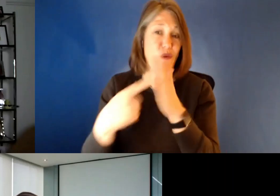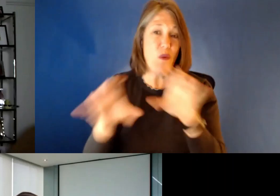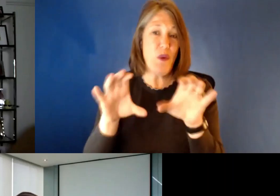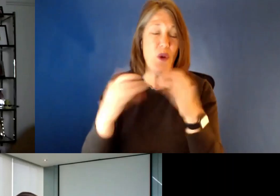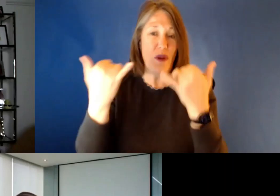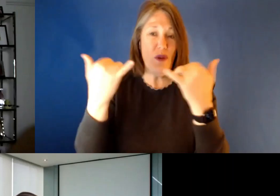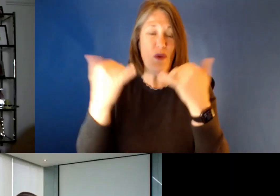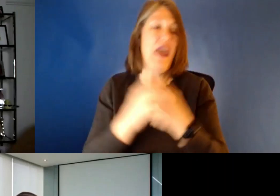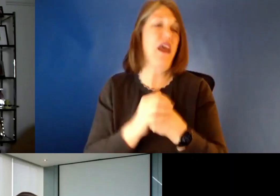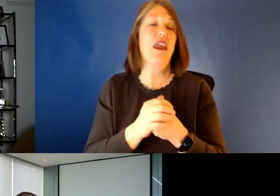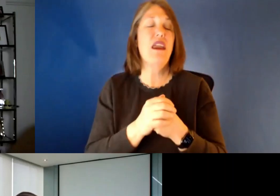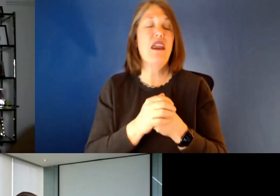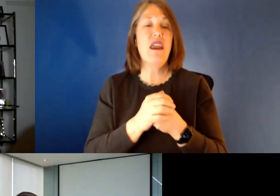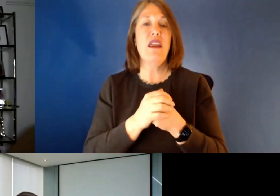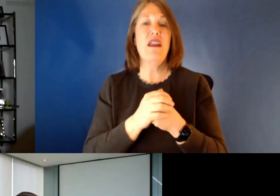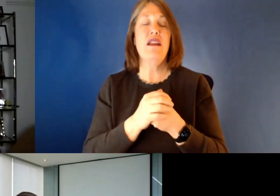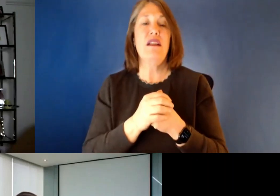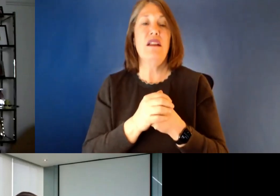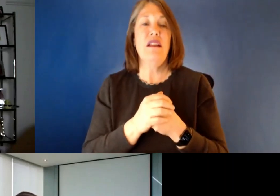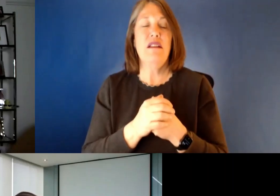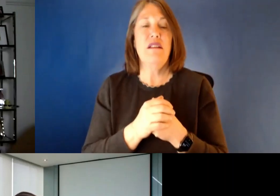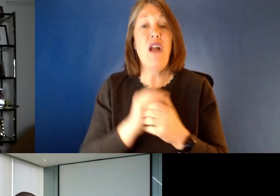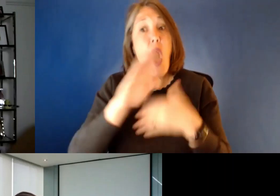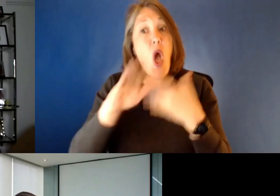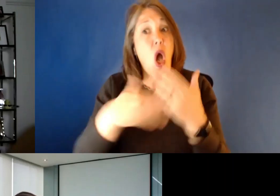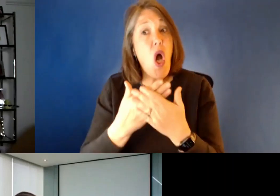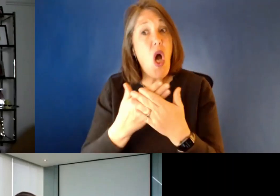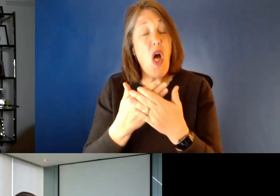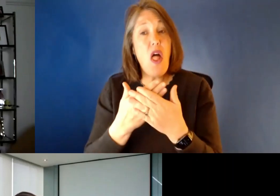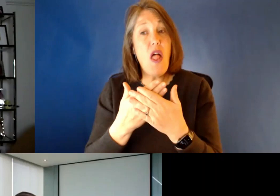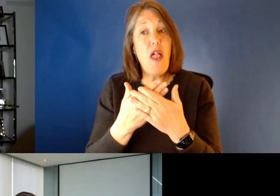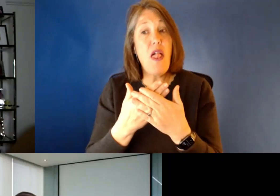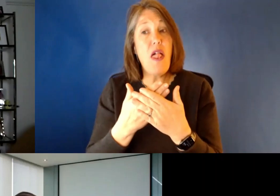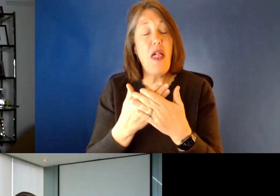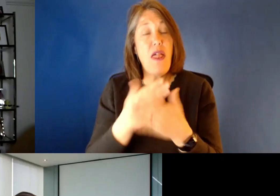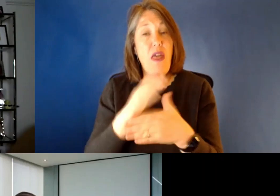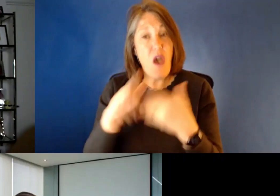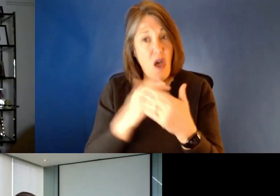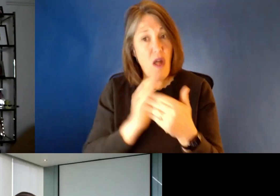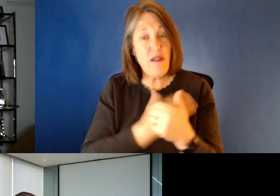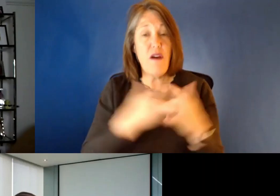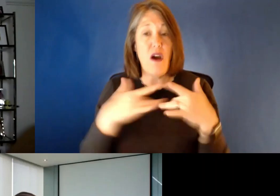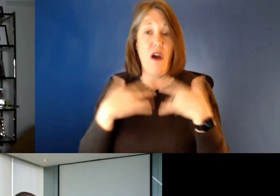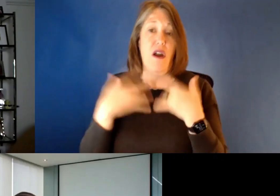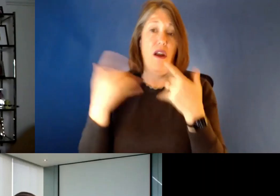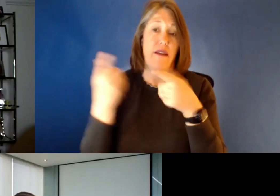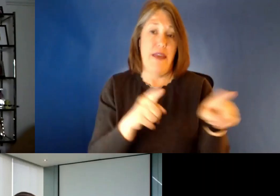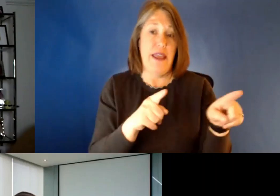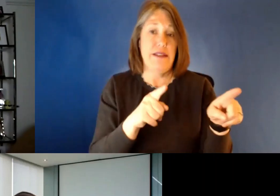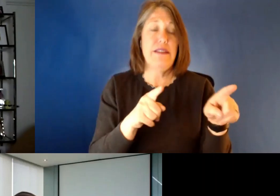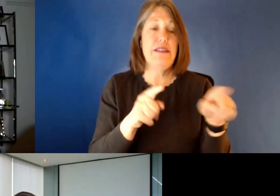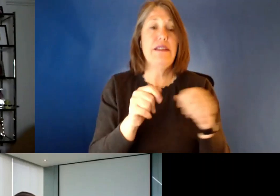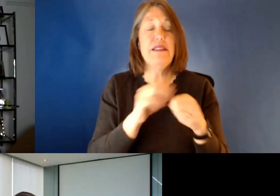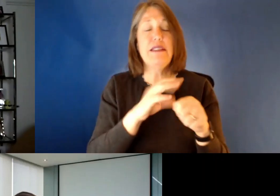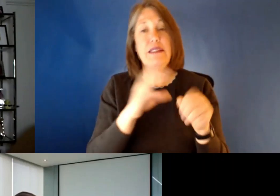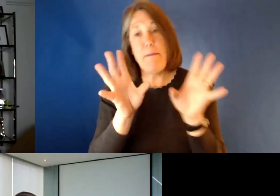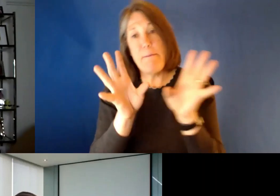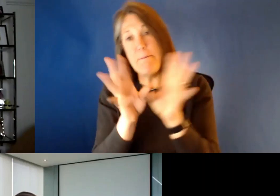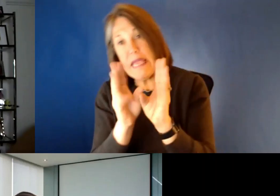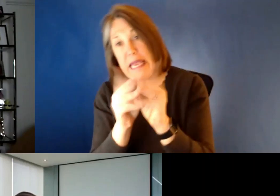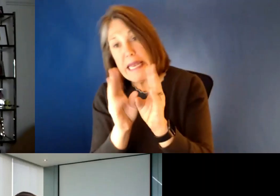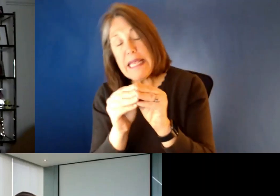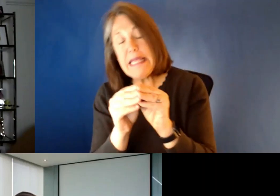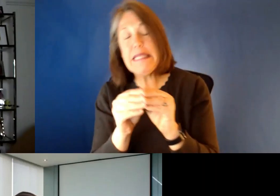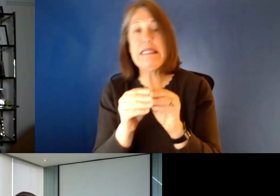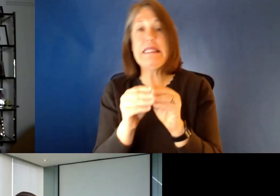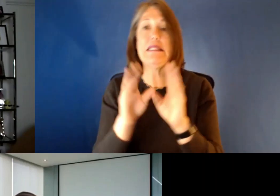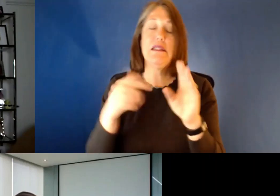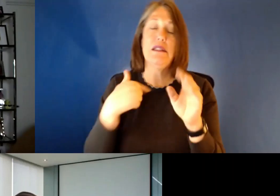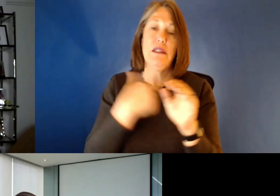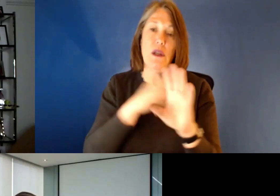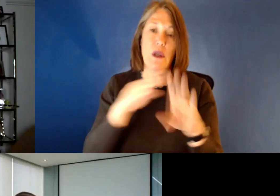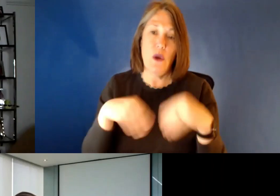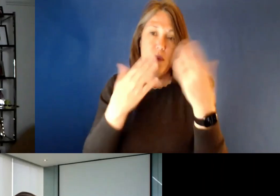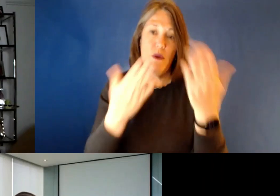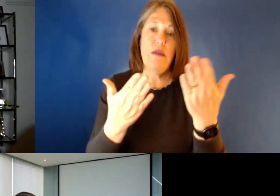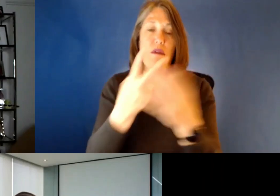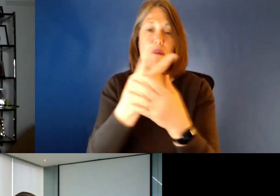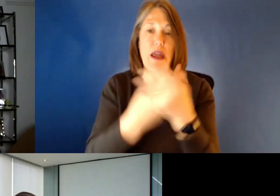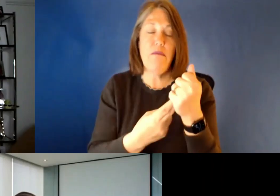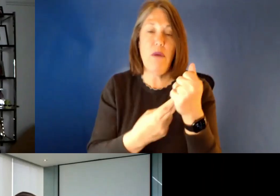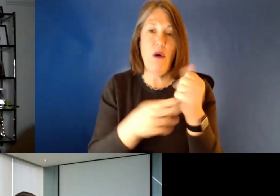06:18:56 All of our events and meetings, we provide both closed captioning